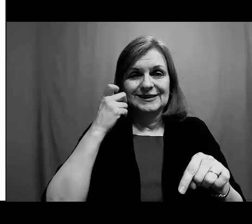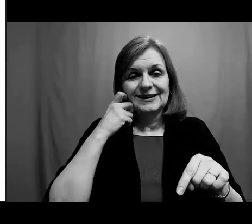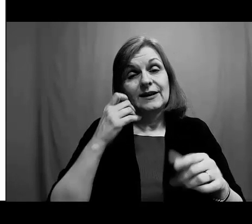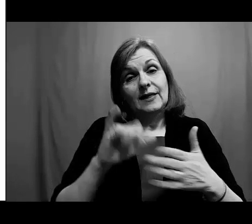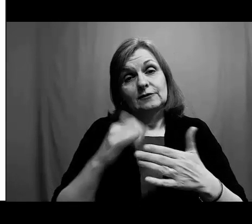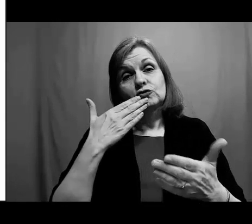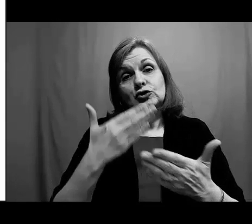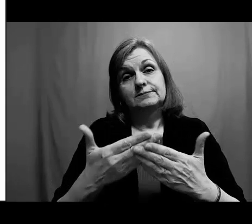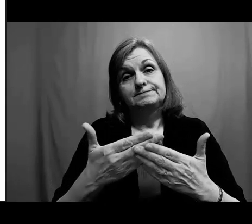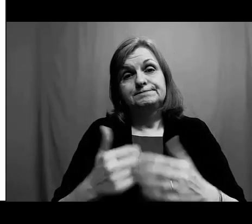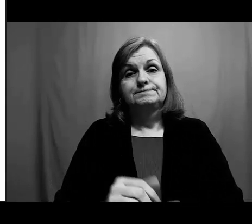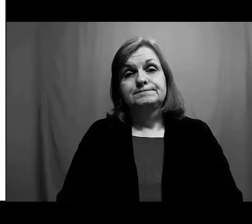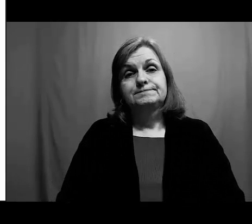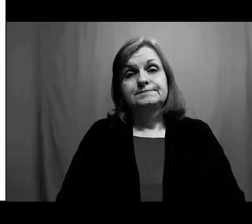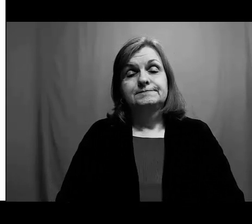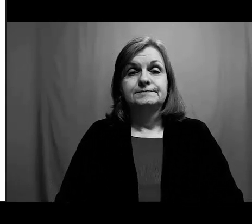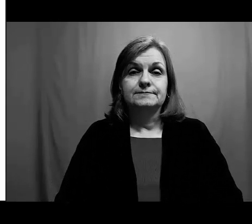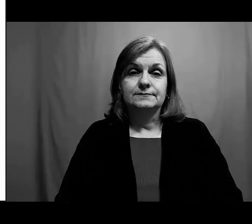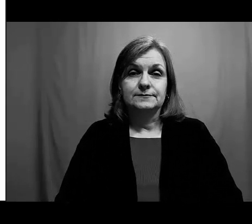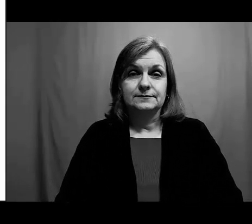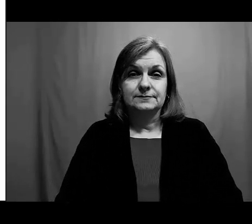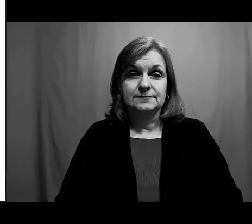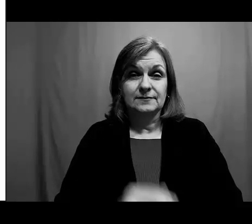is a good sign